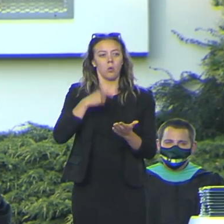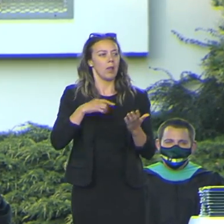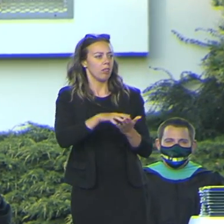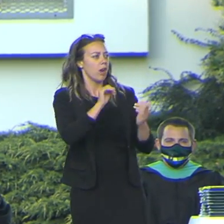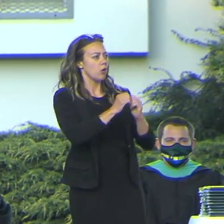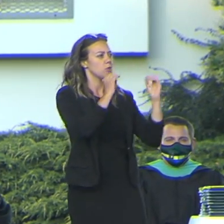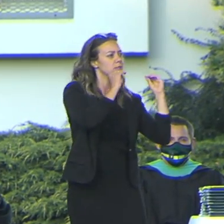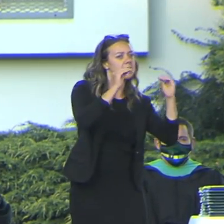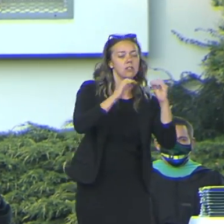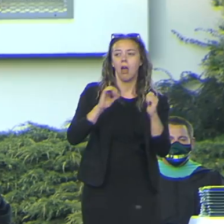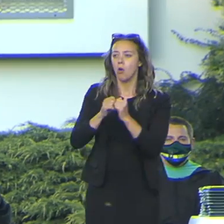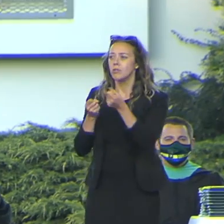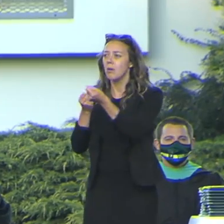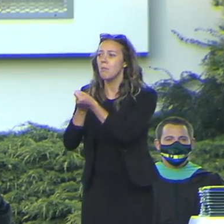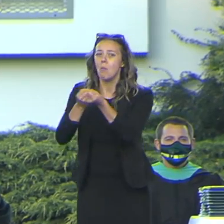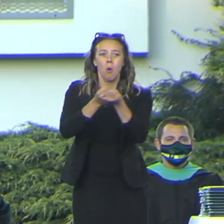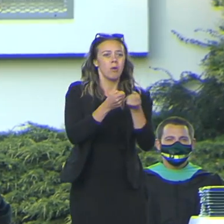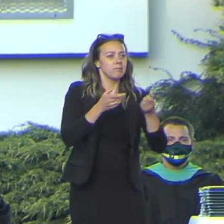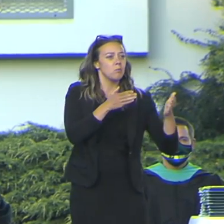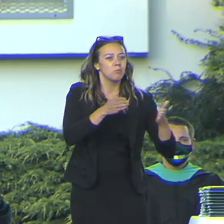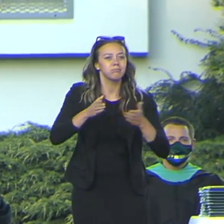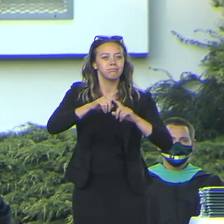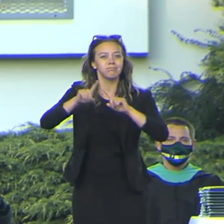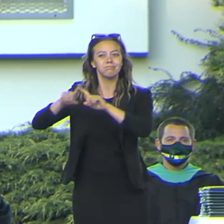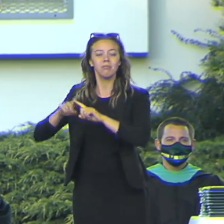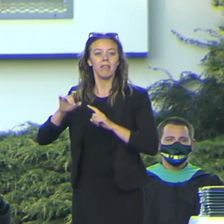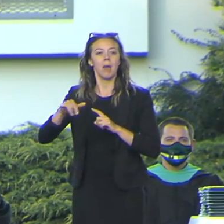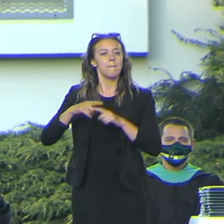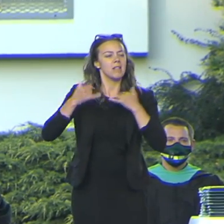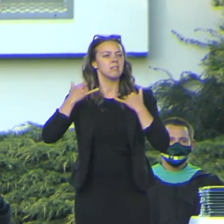other in new ways while holding firm to our Franklin values.